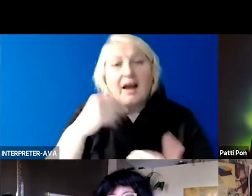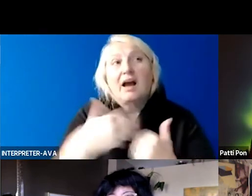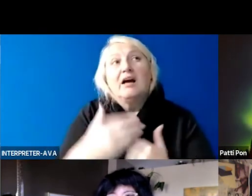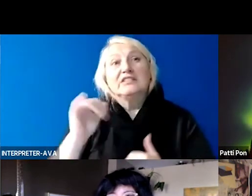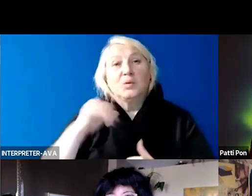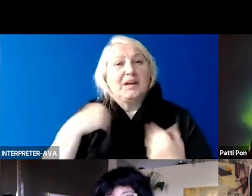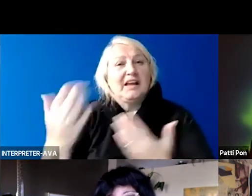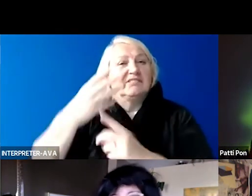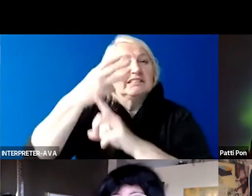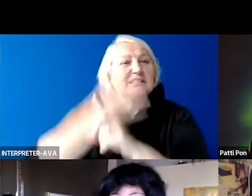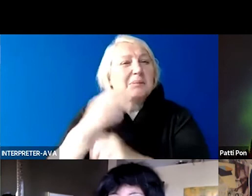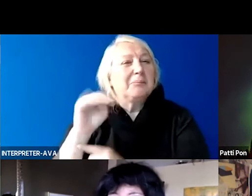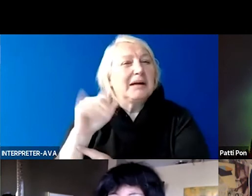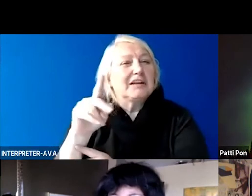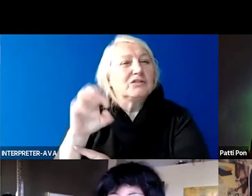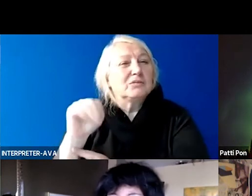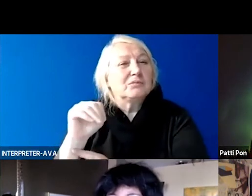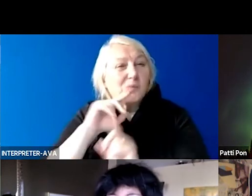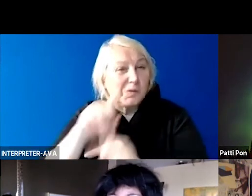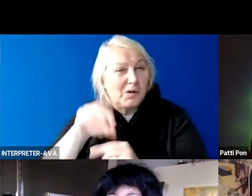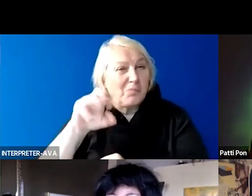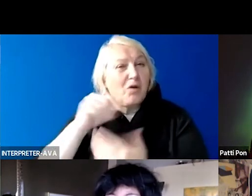and have spoken with the City of Calgary